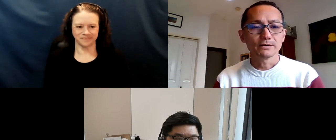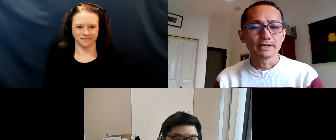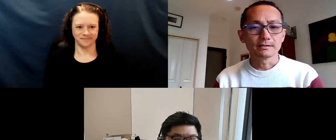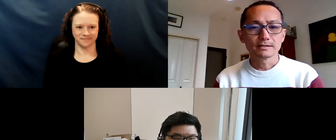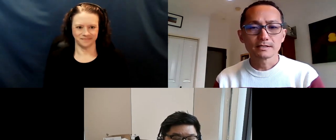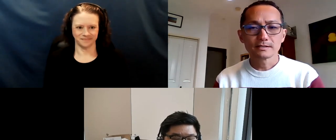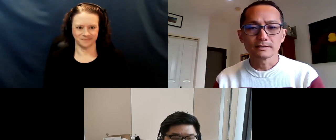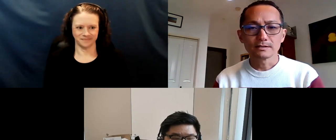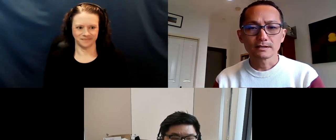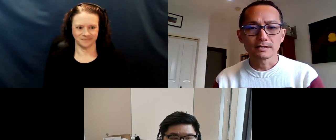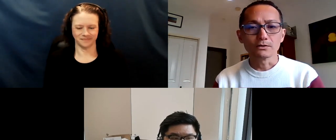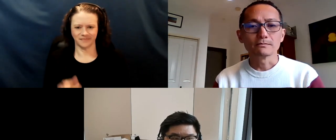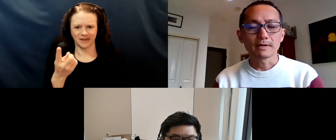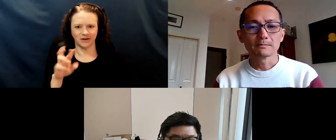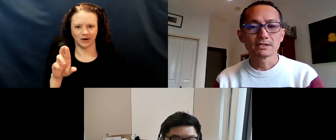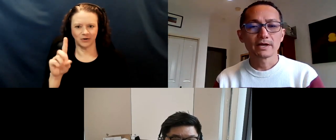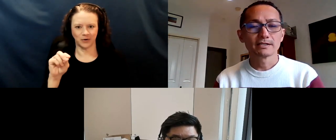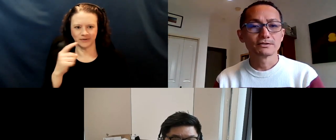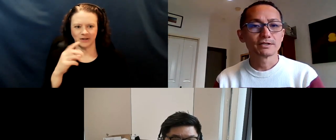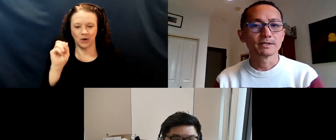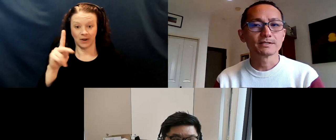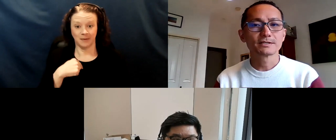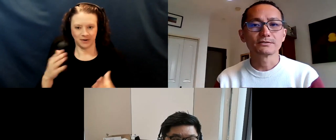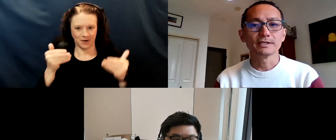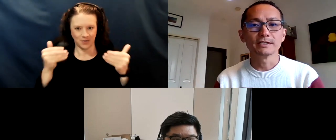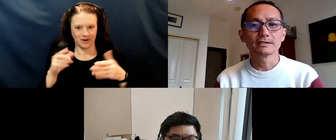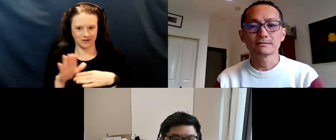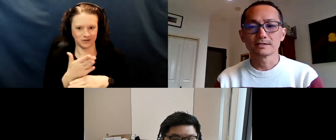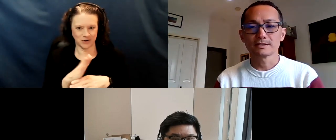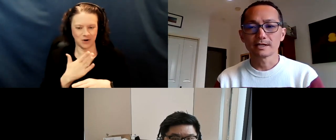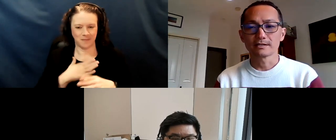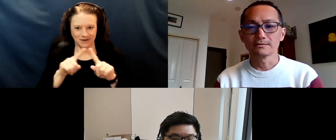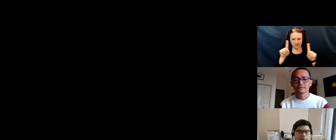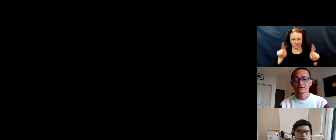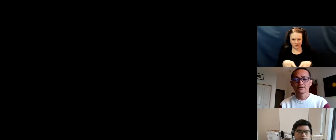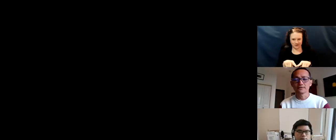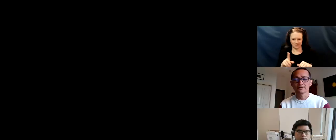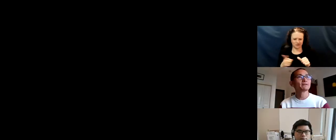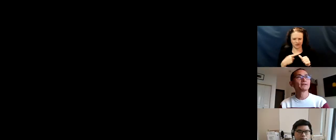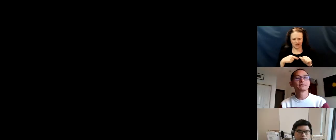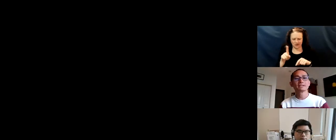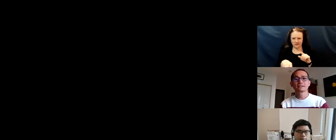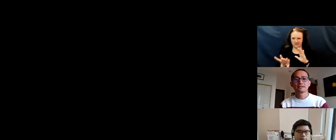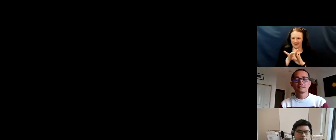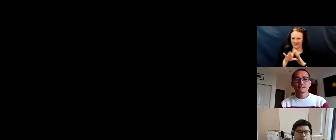Read it. Oh, I'm gonna go ahead and share my screen. I was gonna say, I couldn't find the icon, but I found it.